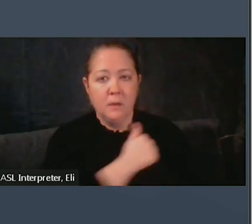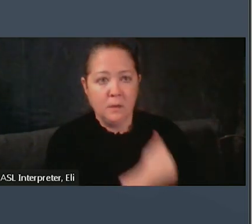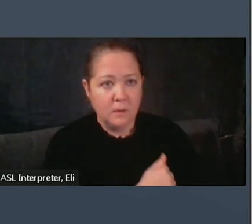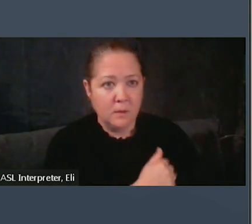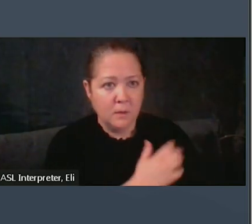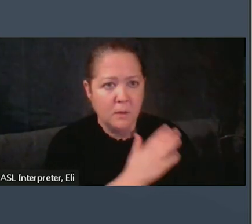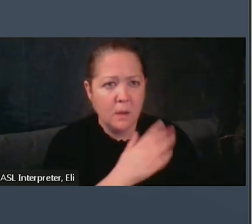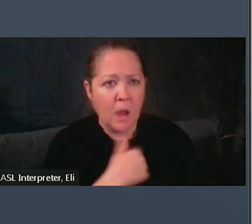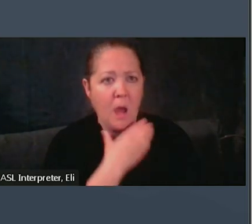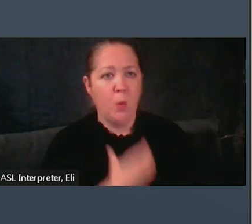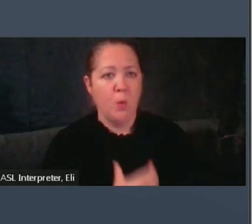Okay. Thank you so much. Okay.